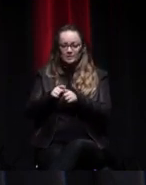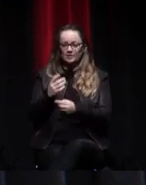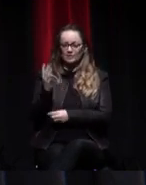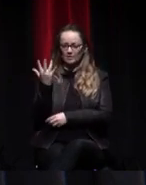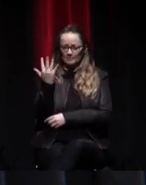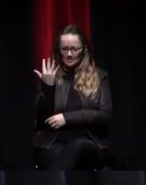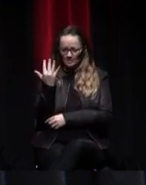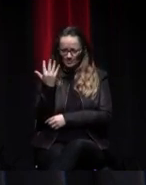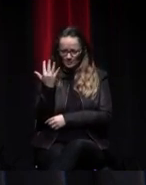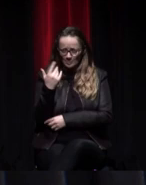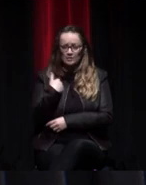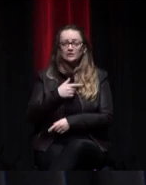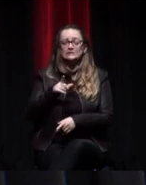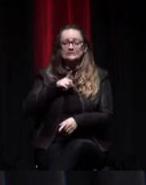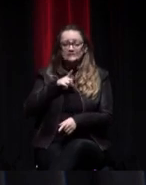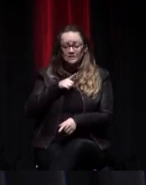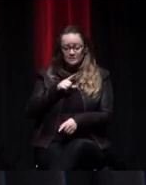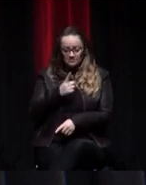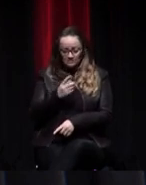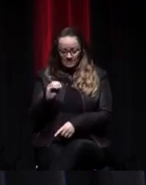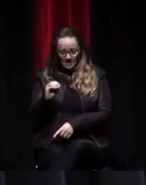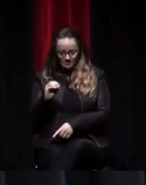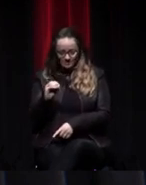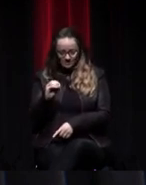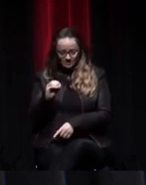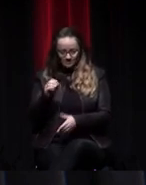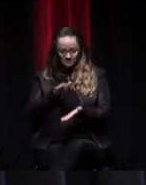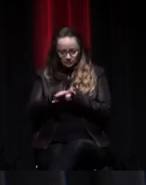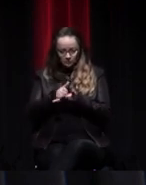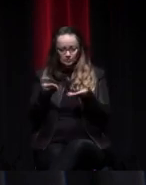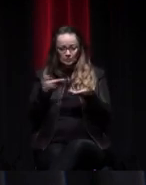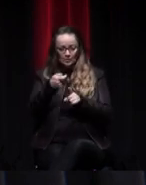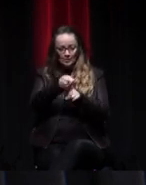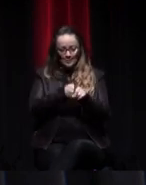has closed tem publications in this month, August.